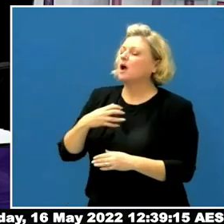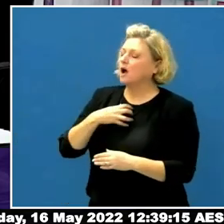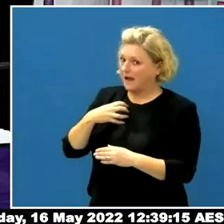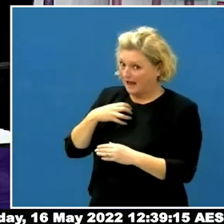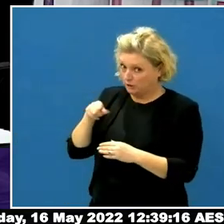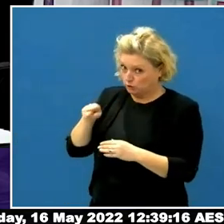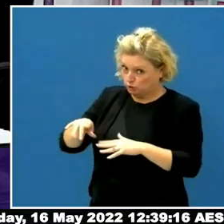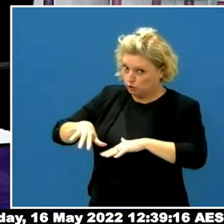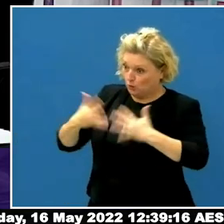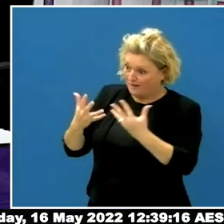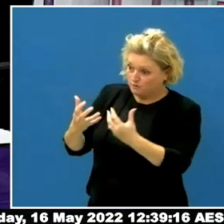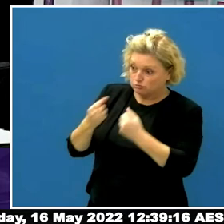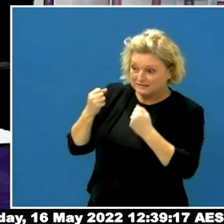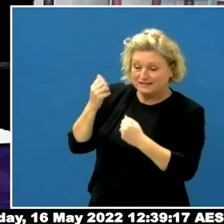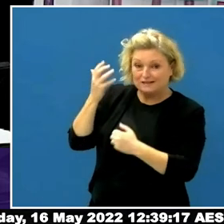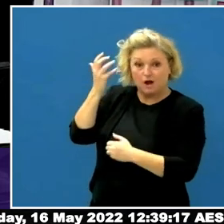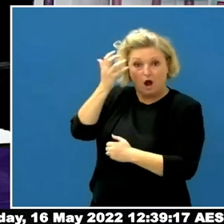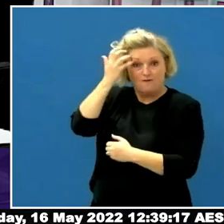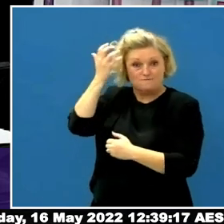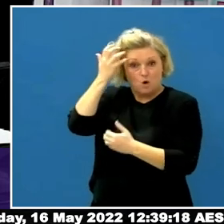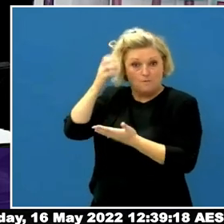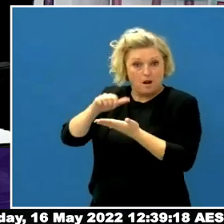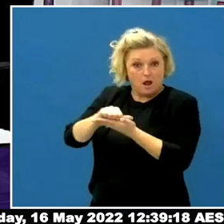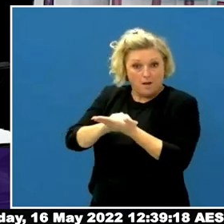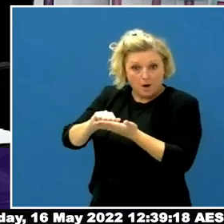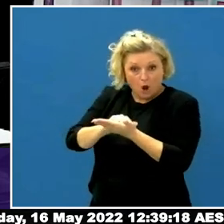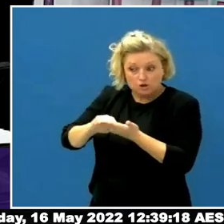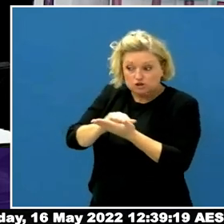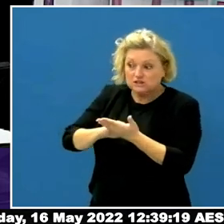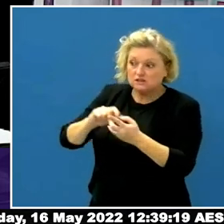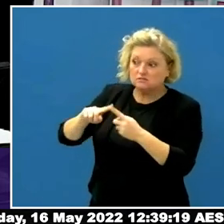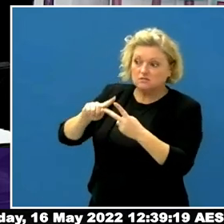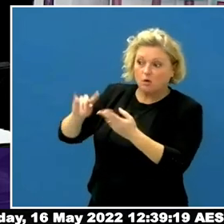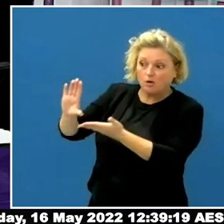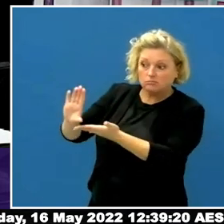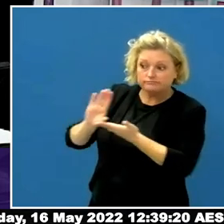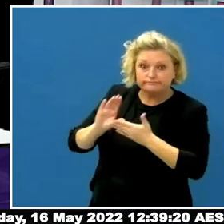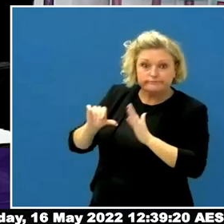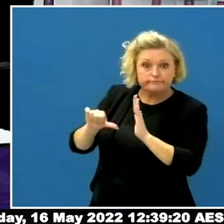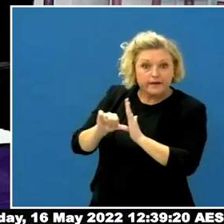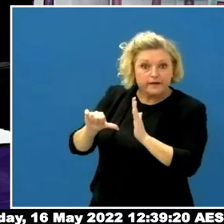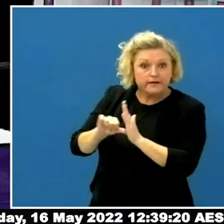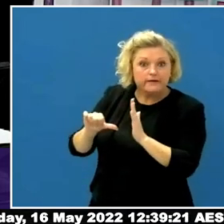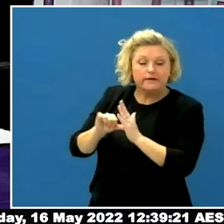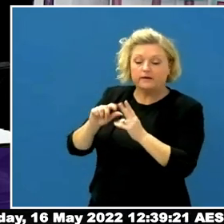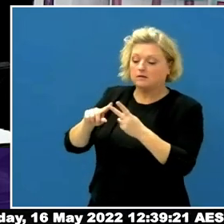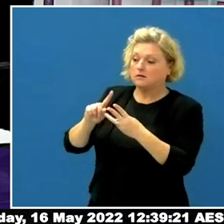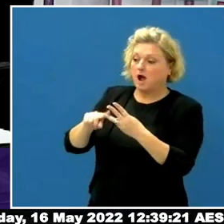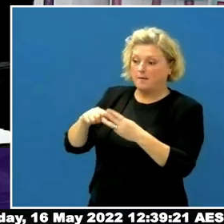No. CHAIR: Have you ever received an offer of compensation? No. CHAIR: Or Jason received an offer of compensation?